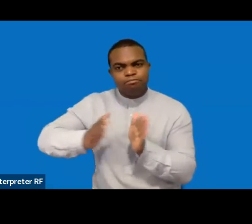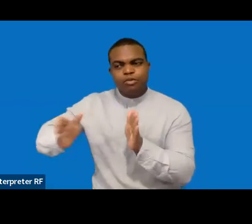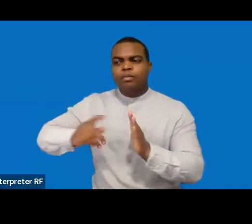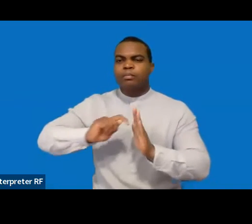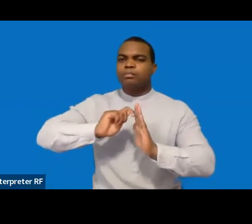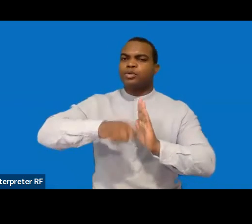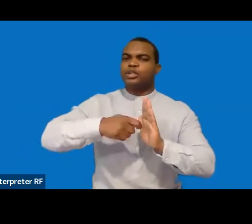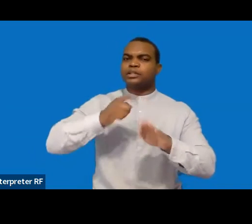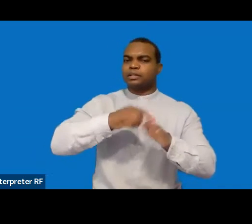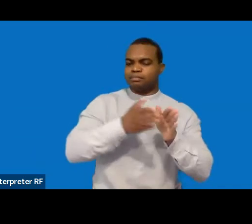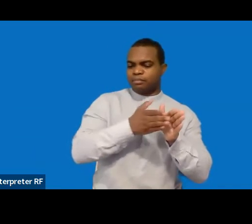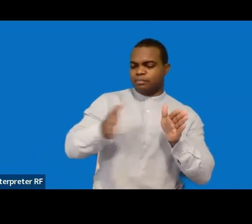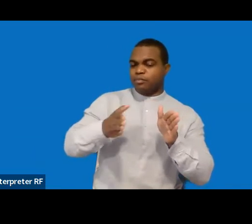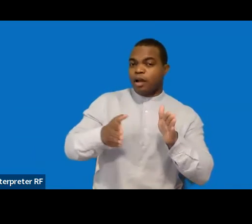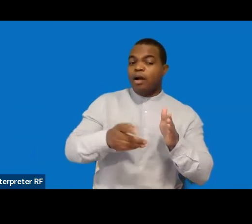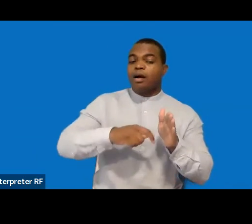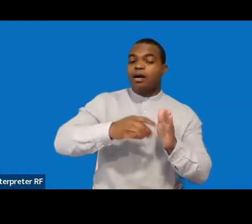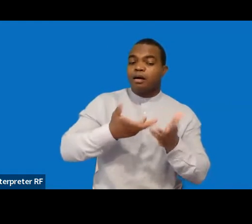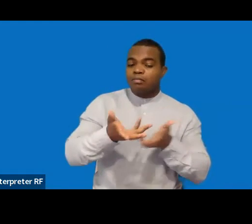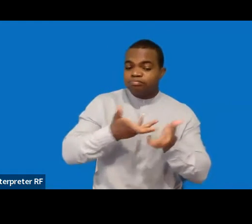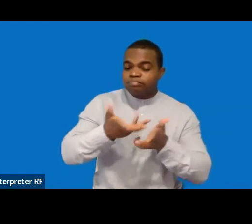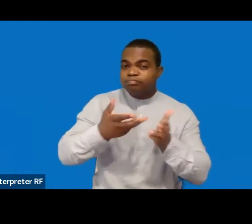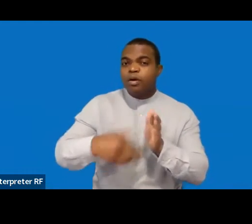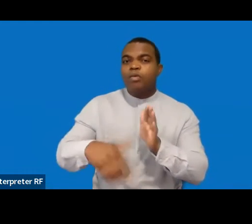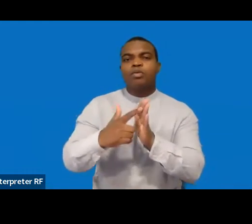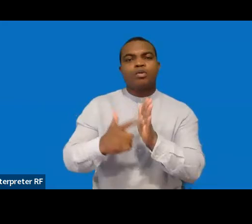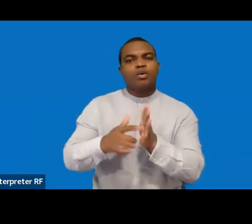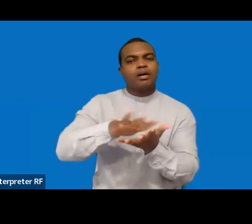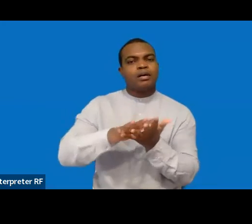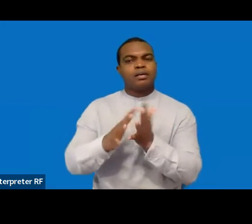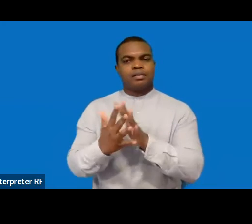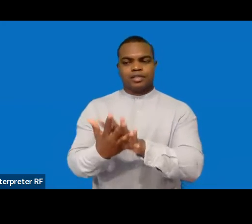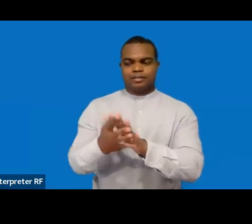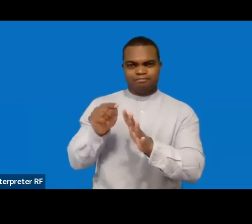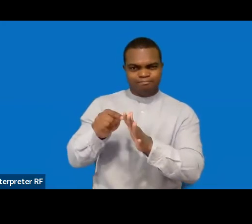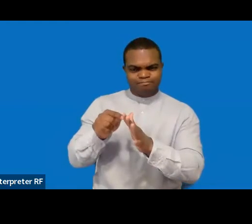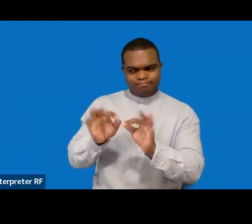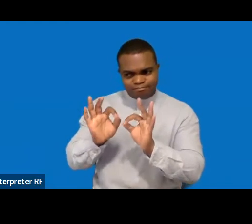So it is the right moment to know more about this card: how it can help us in the future,